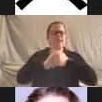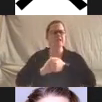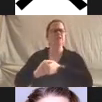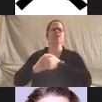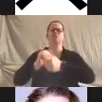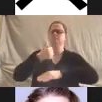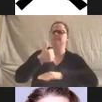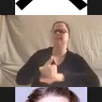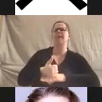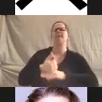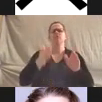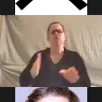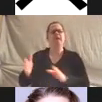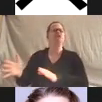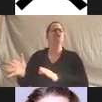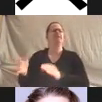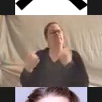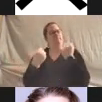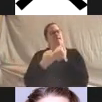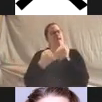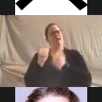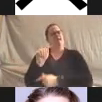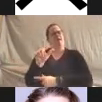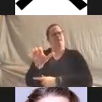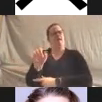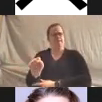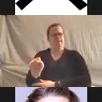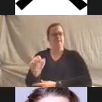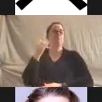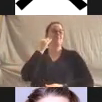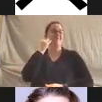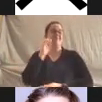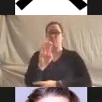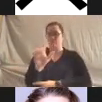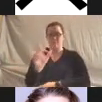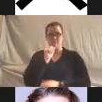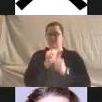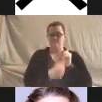to build more allies. So, if a bill doesn't pass the first time through,